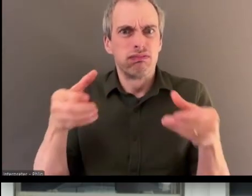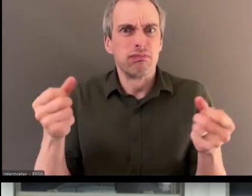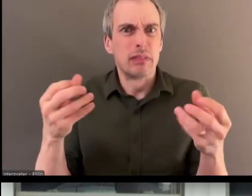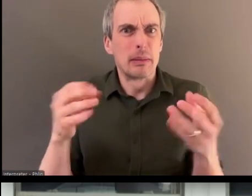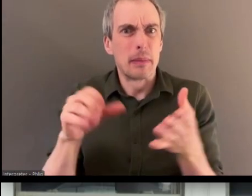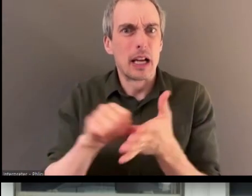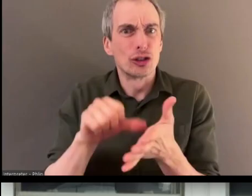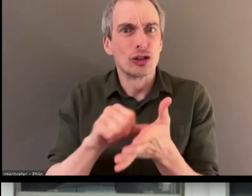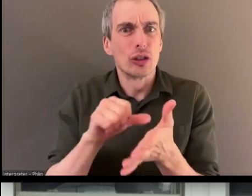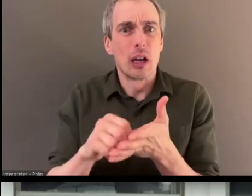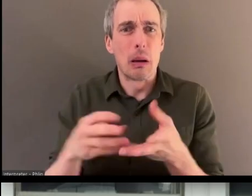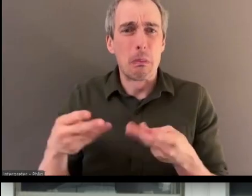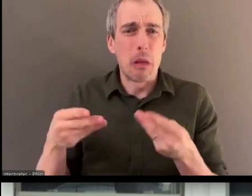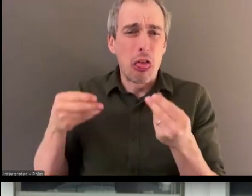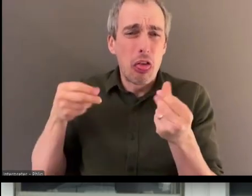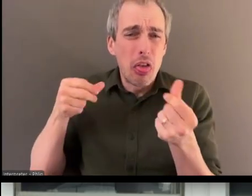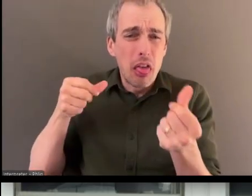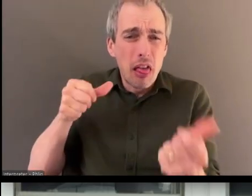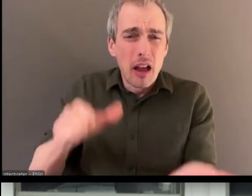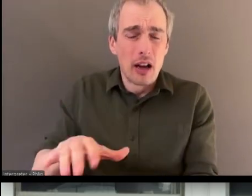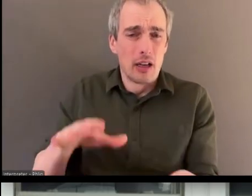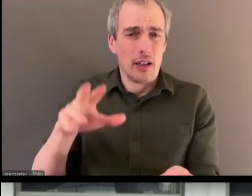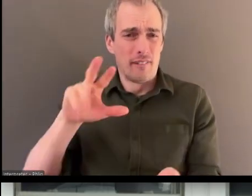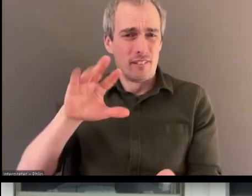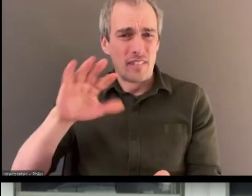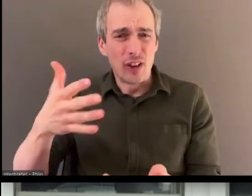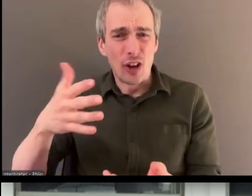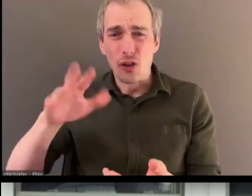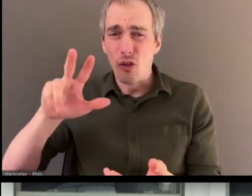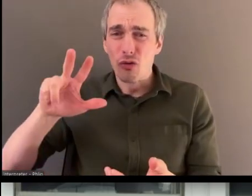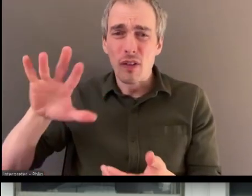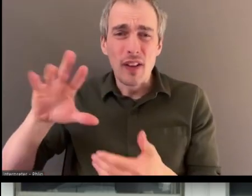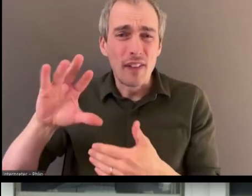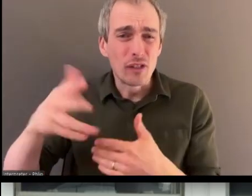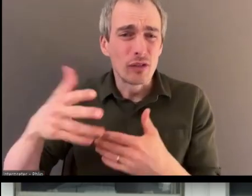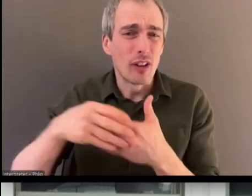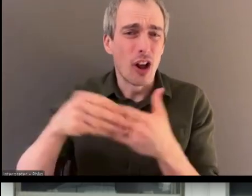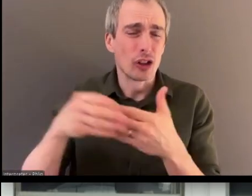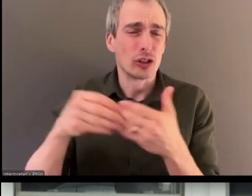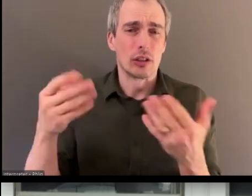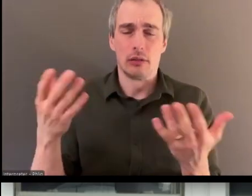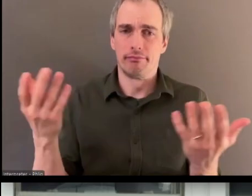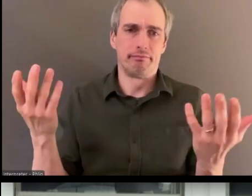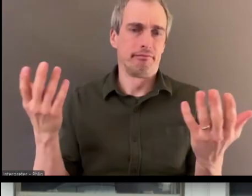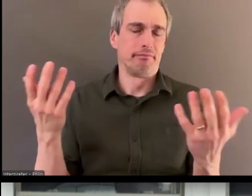So even at the cheapest rate, we're looking at over a million dollars to remediate just those